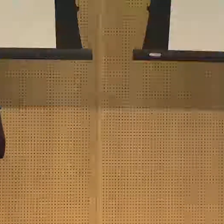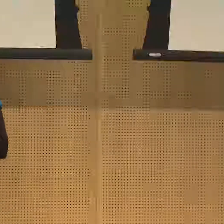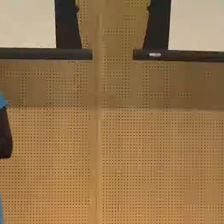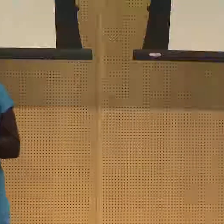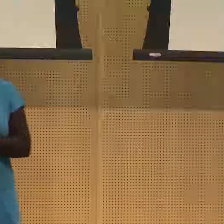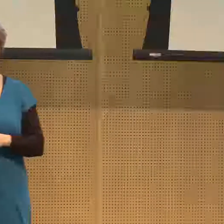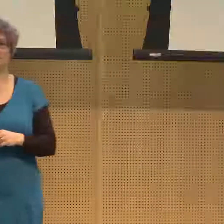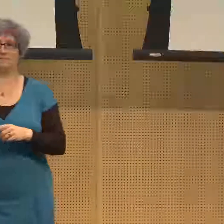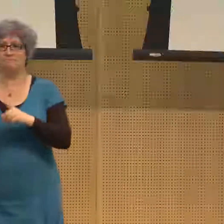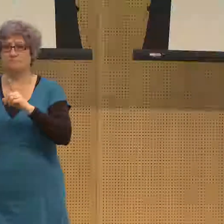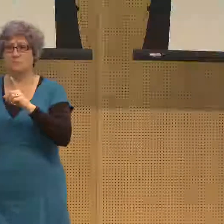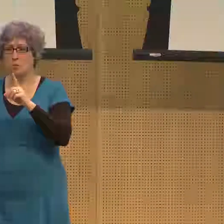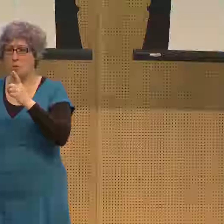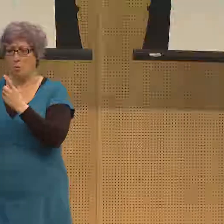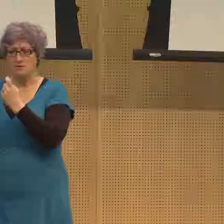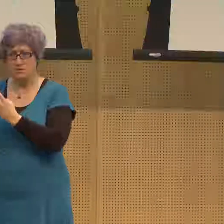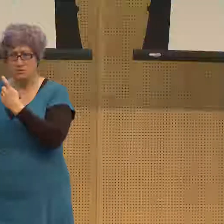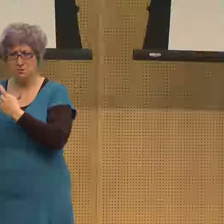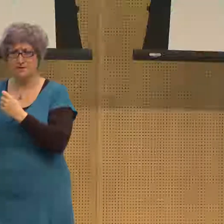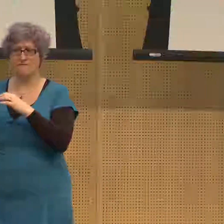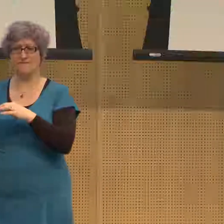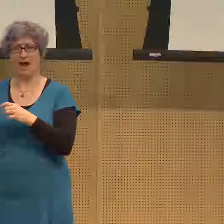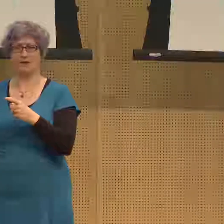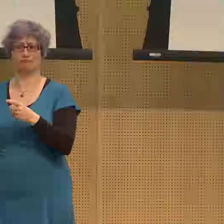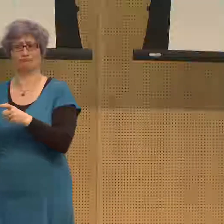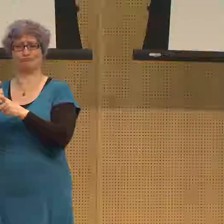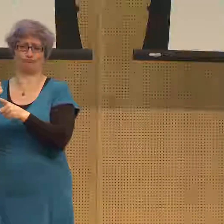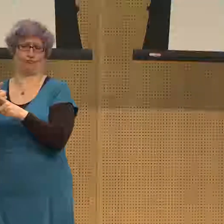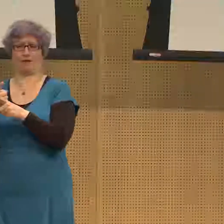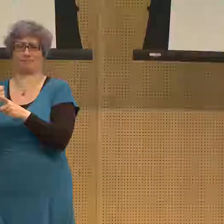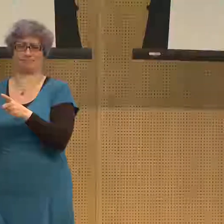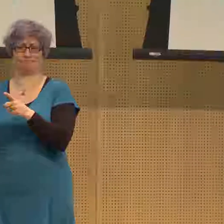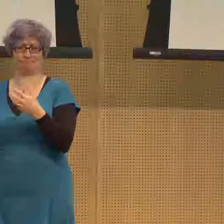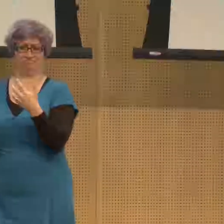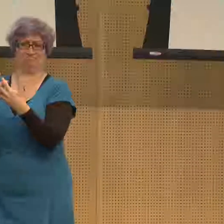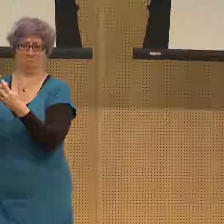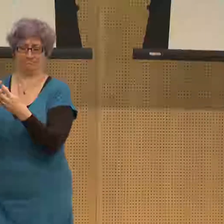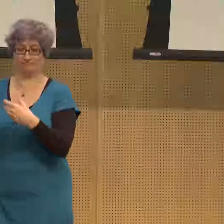for future careers. They would ask some questions,